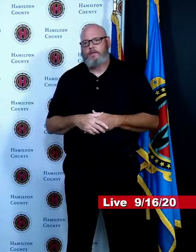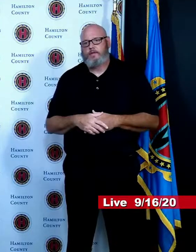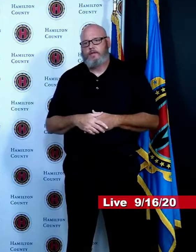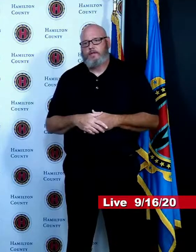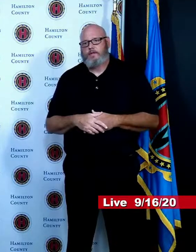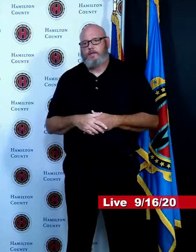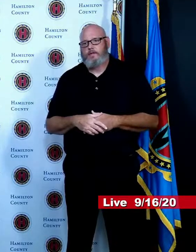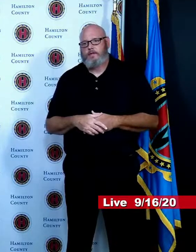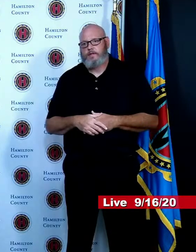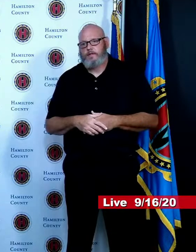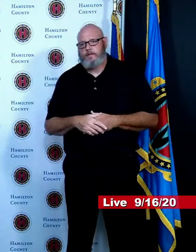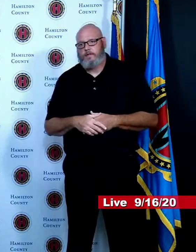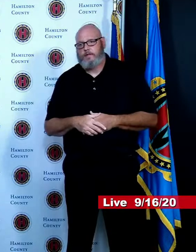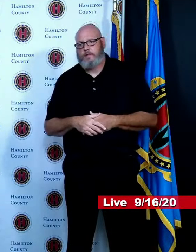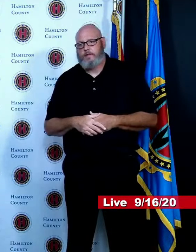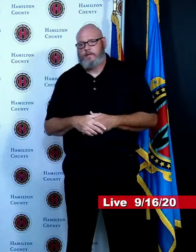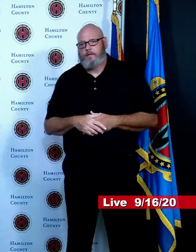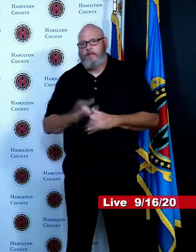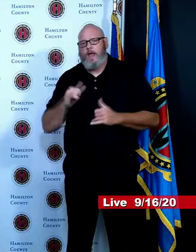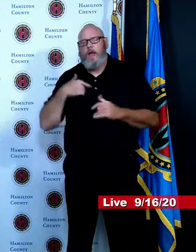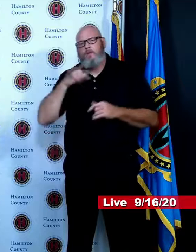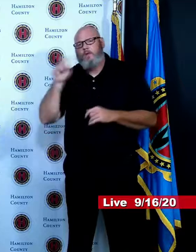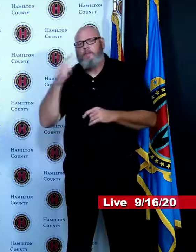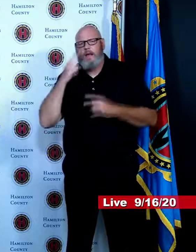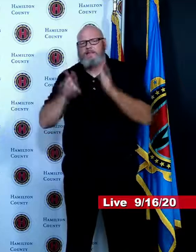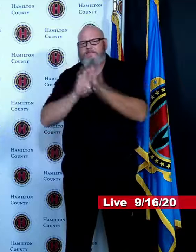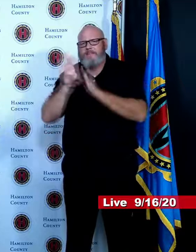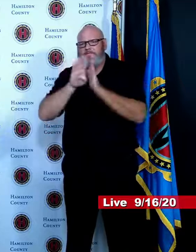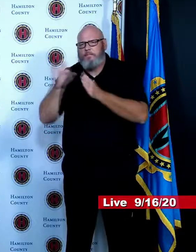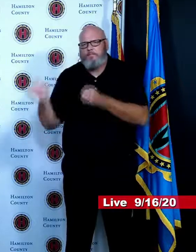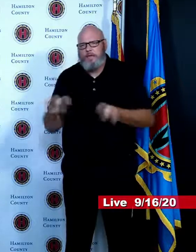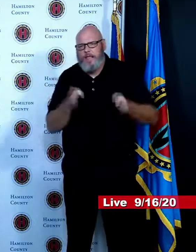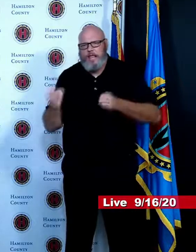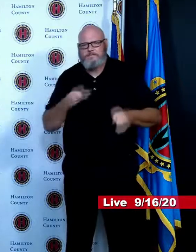whatever kind of vaccine that you feel confident that whatever vaccine we have